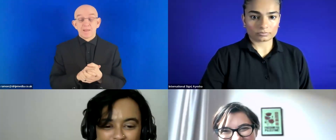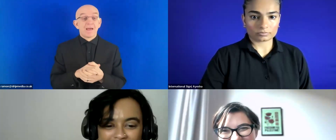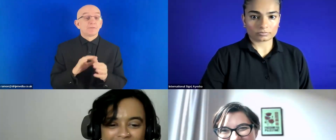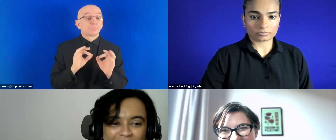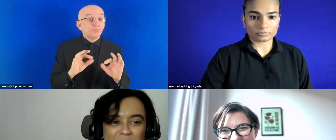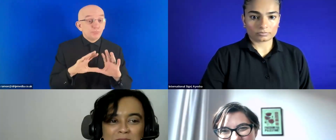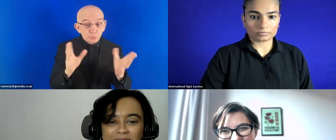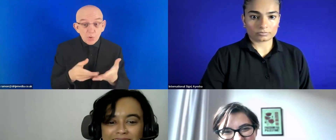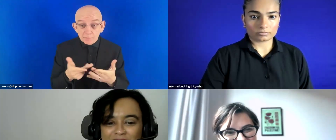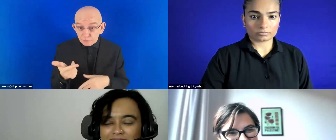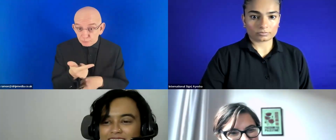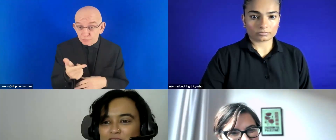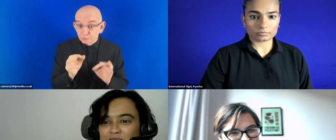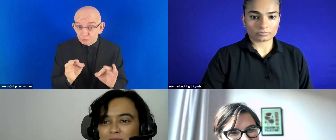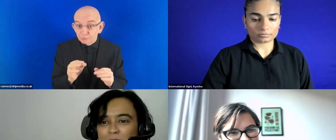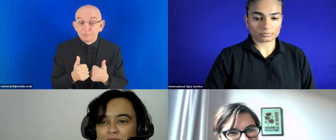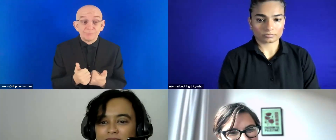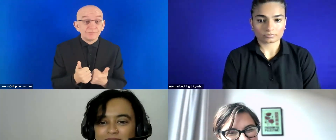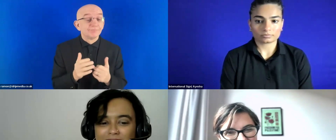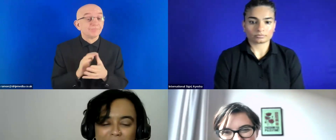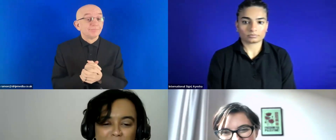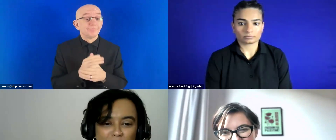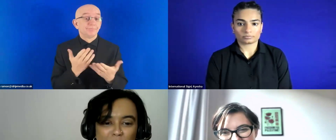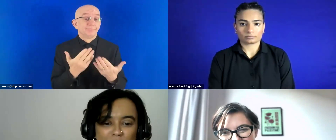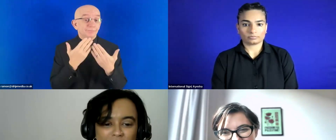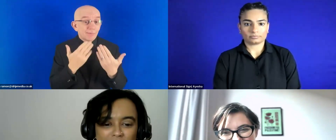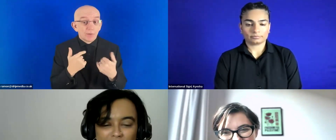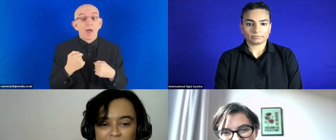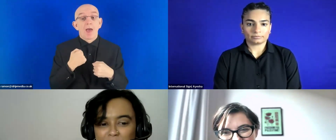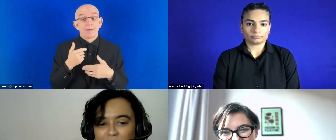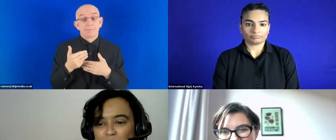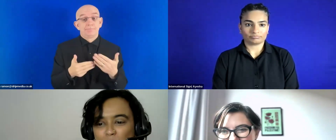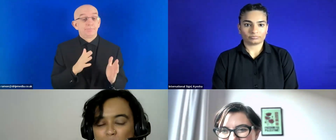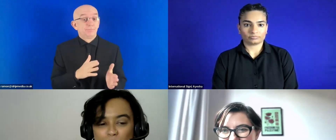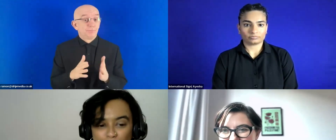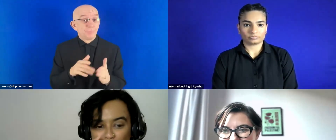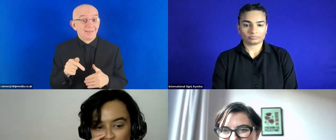When I were preparing for this session, we were thinking about, What? What?